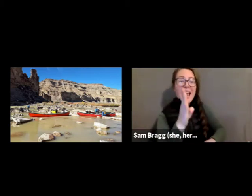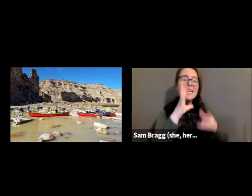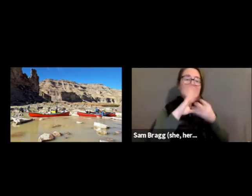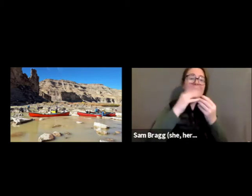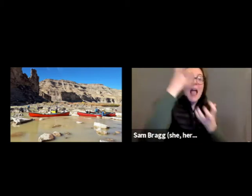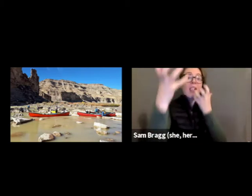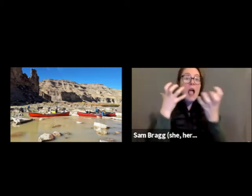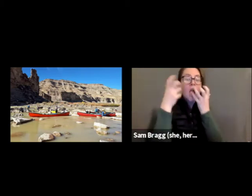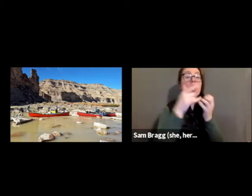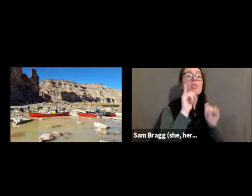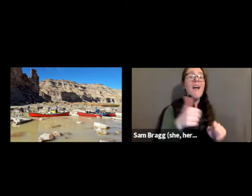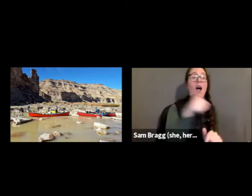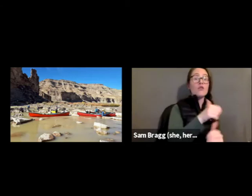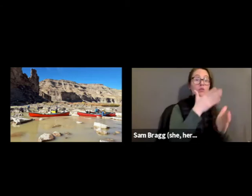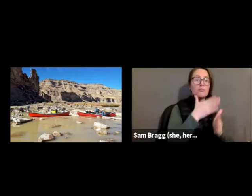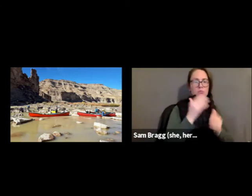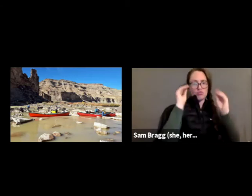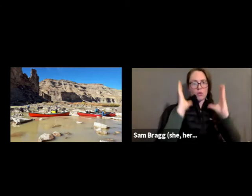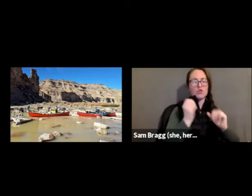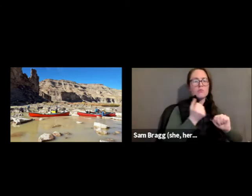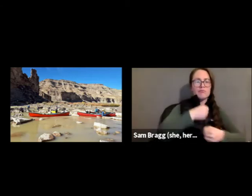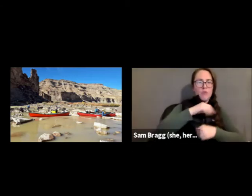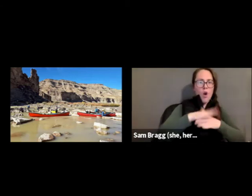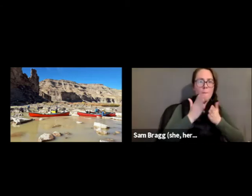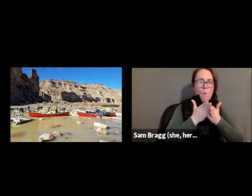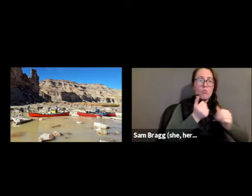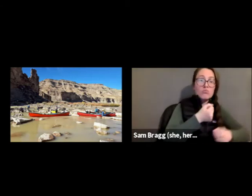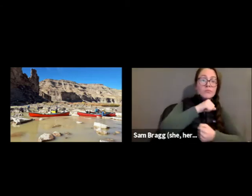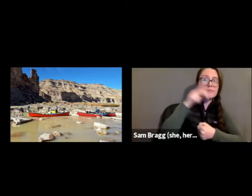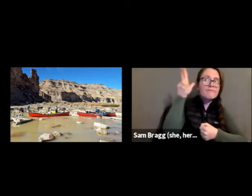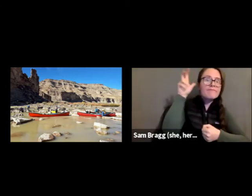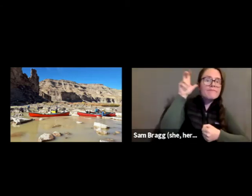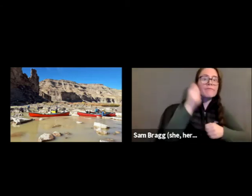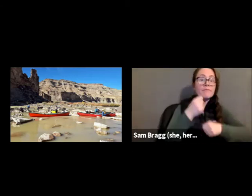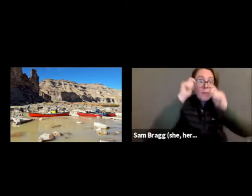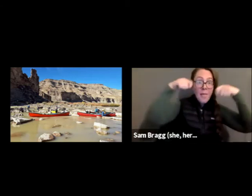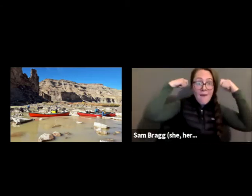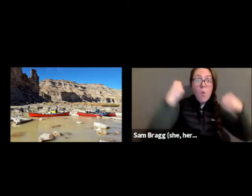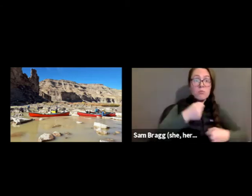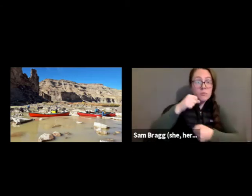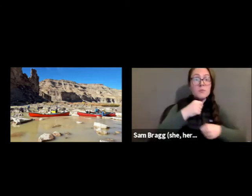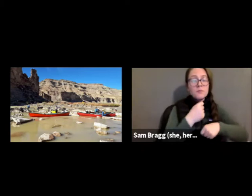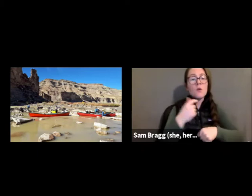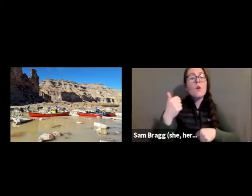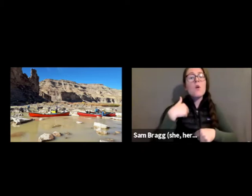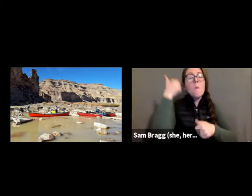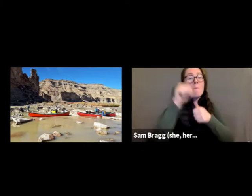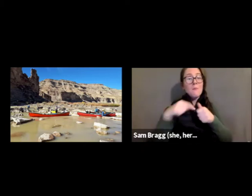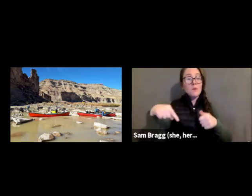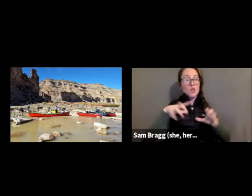and you go a little bit right okay you know go ahead and go straight and they were yelling to protect her from you know running into things and she was using her ears but not relying on